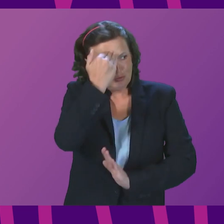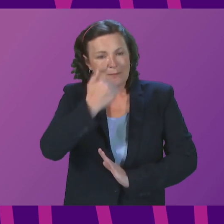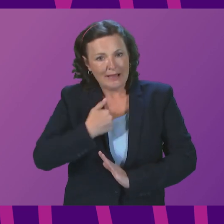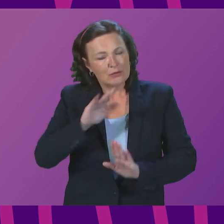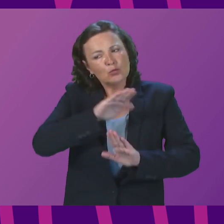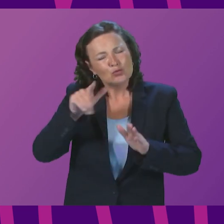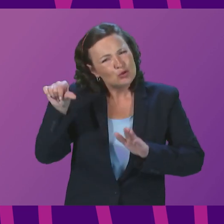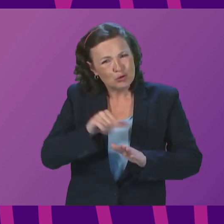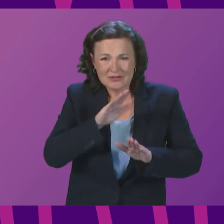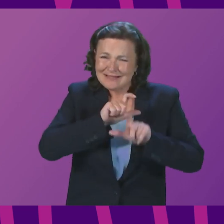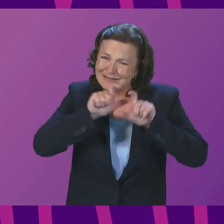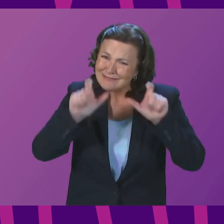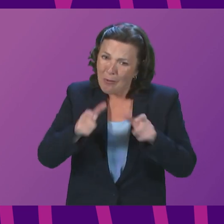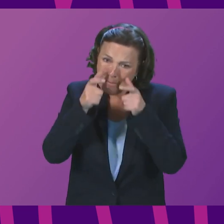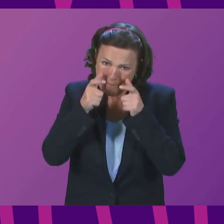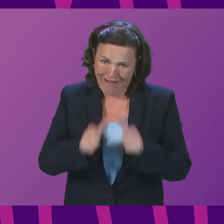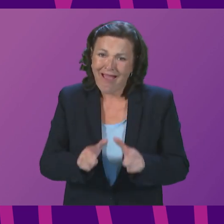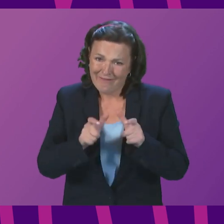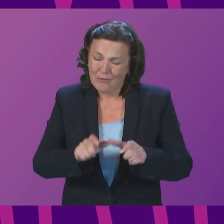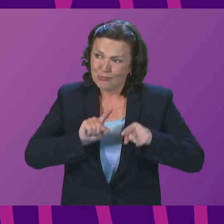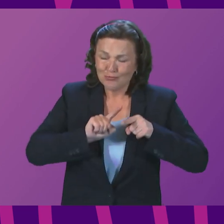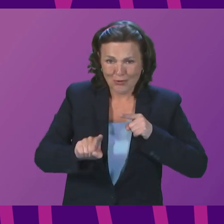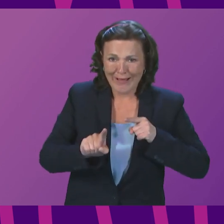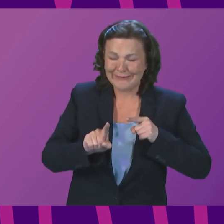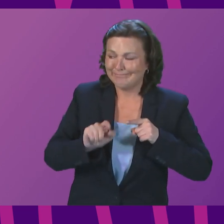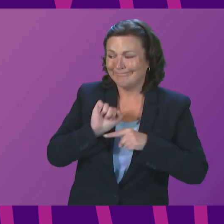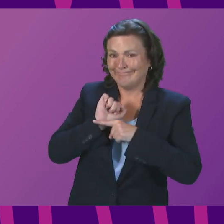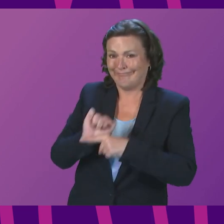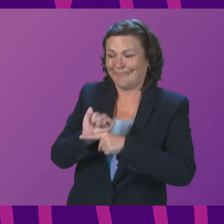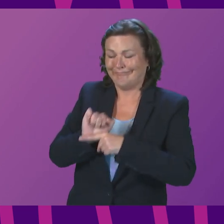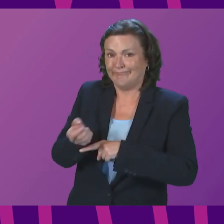precautions in order to try to limit potential transmission of the virus.